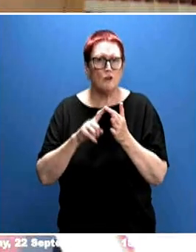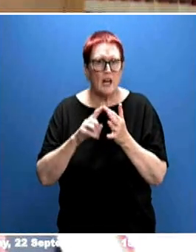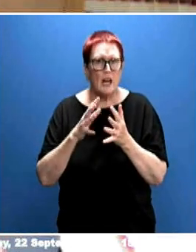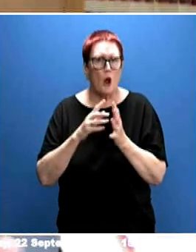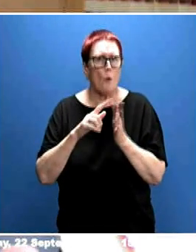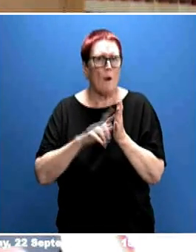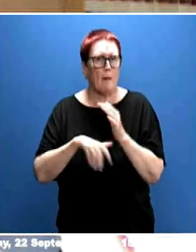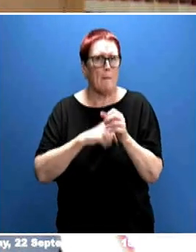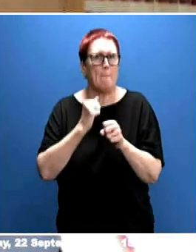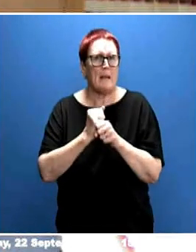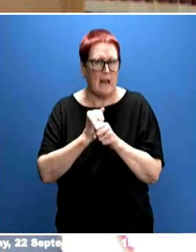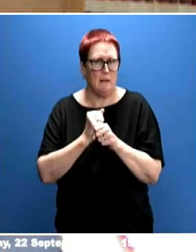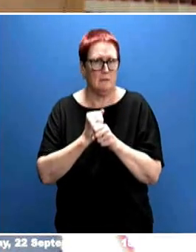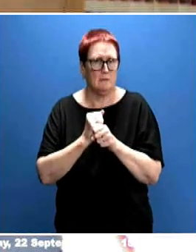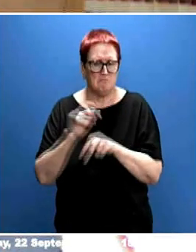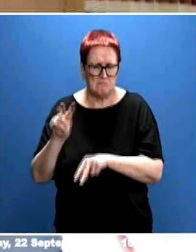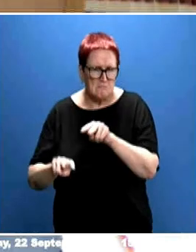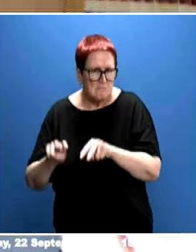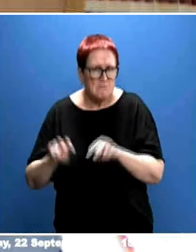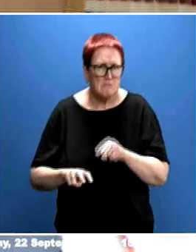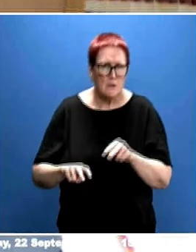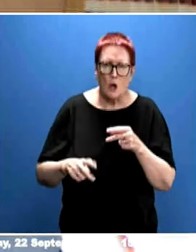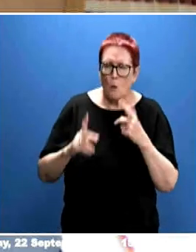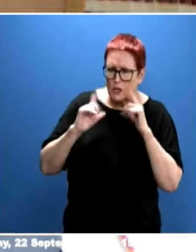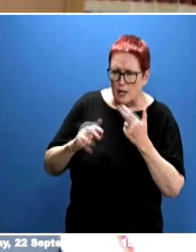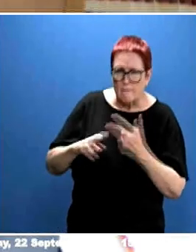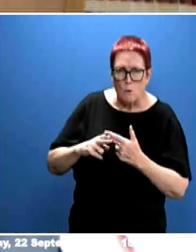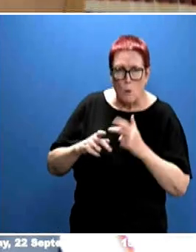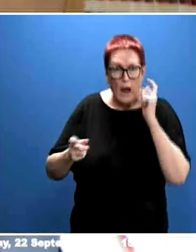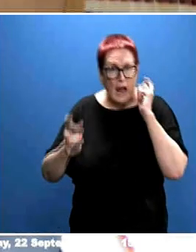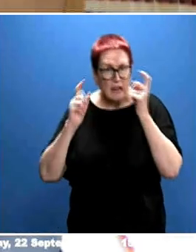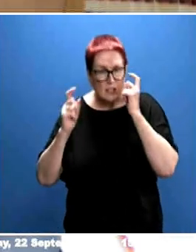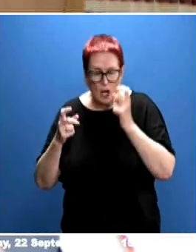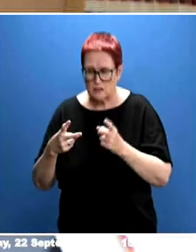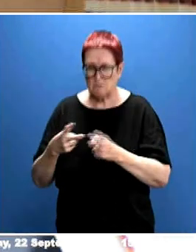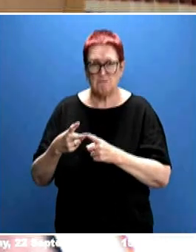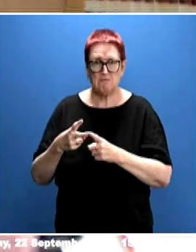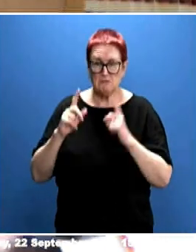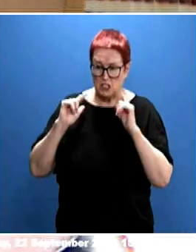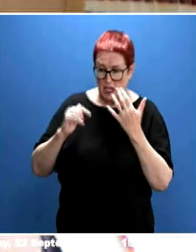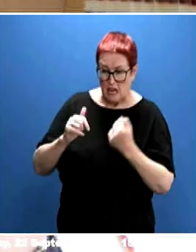domains that checks anxiety and depression, and checks the child at the